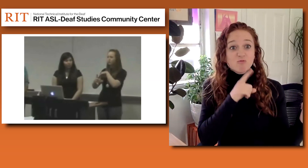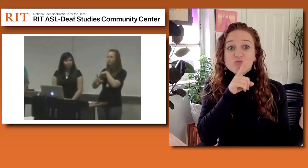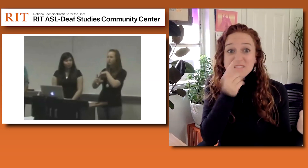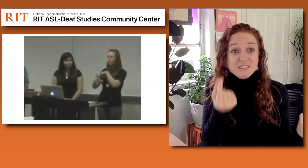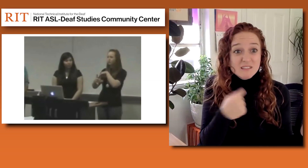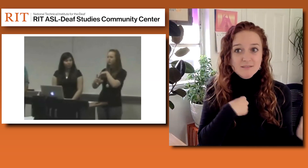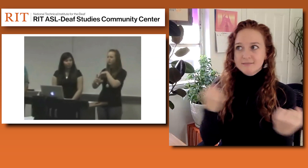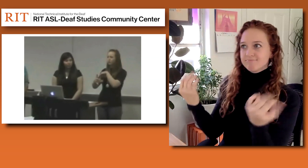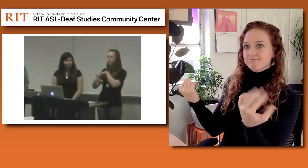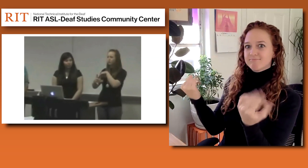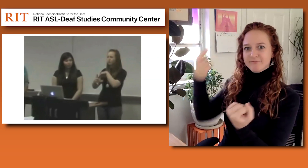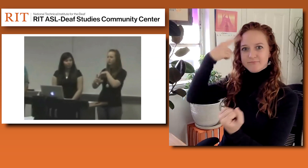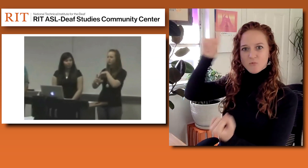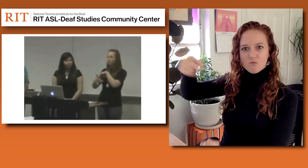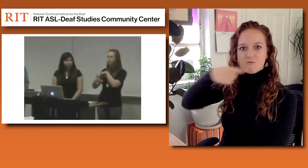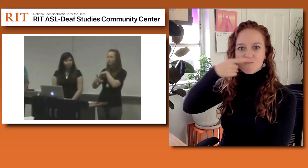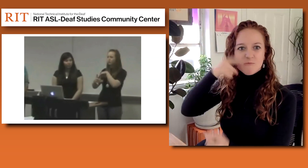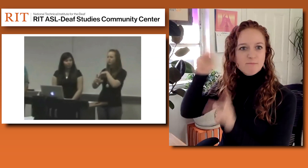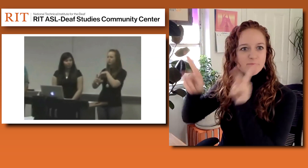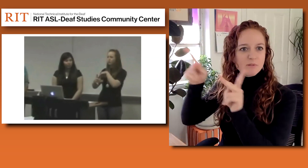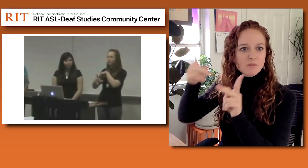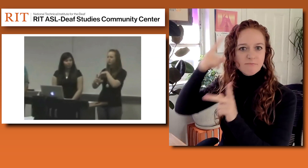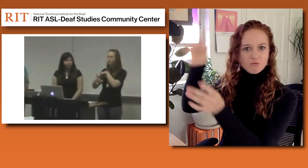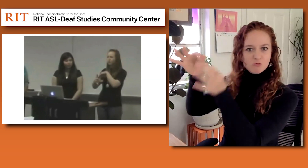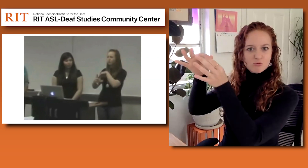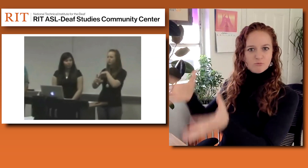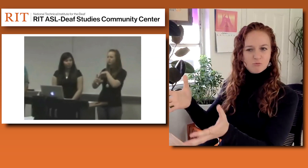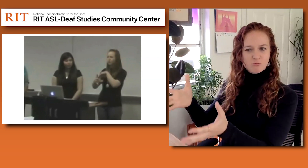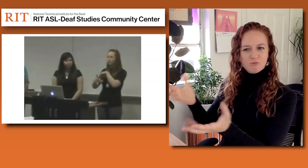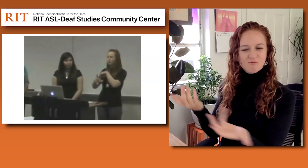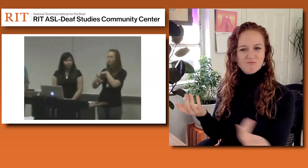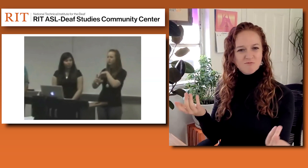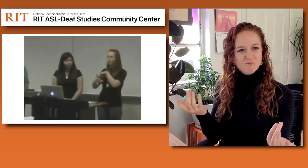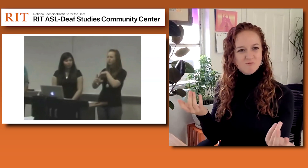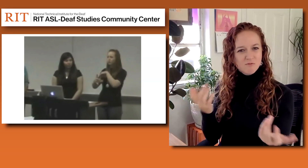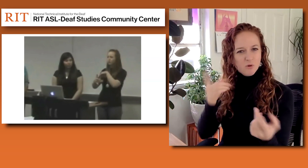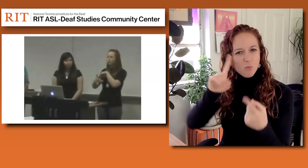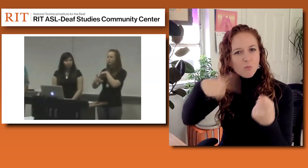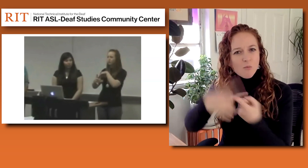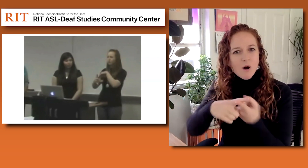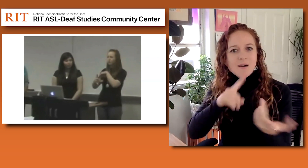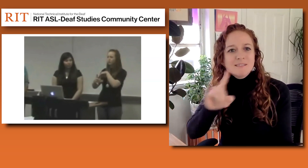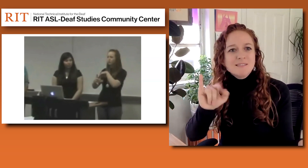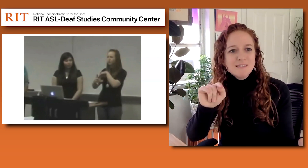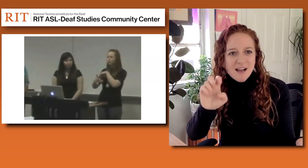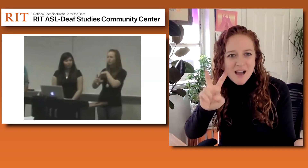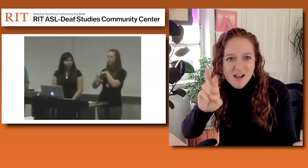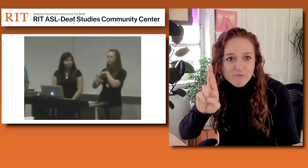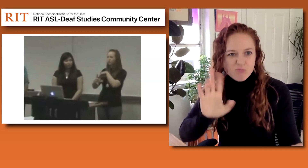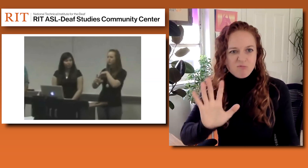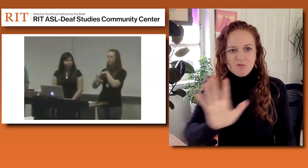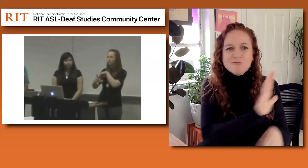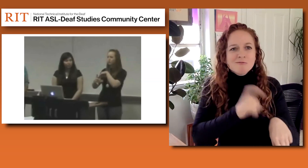and I thought I was using sign language for them, but I wasn't. I was signing for the benefit of the interpreter